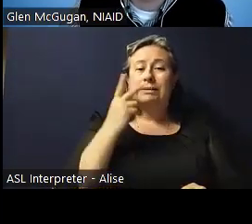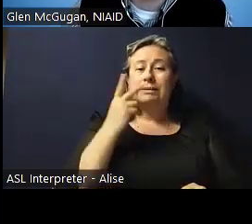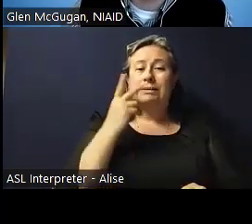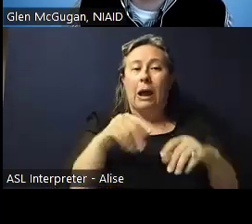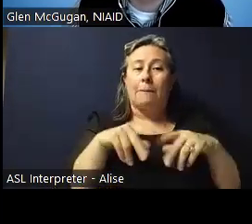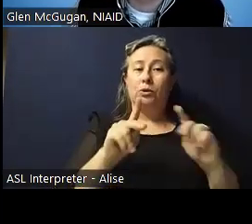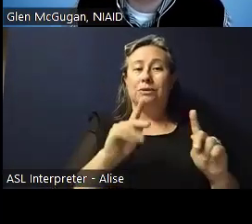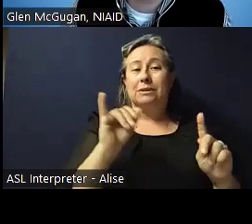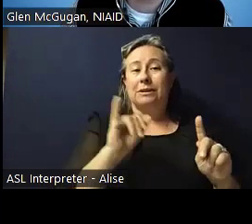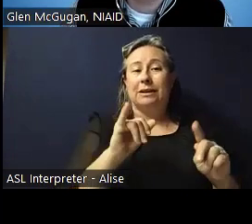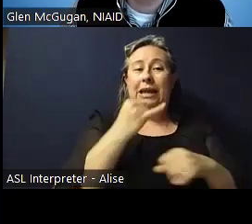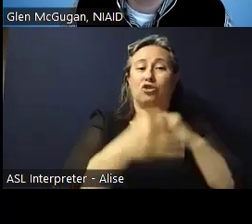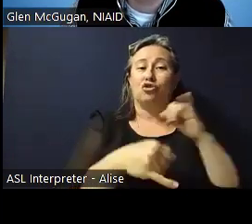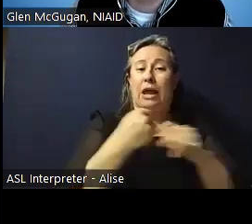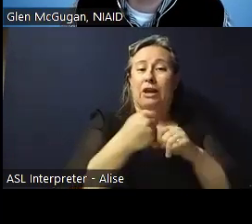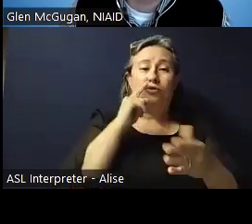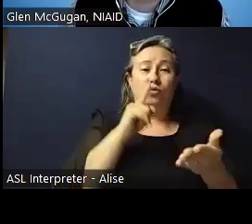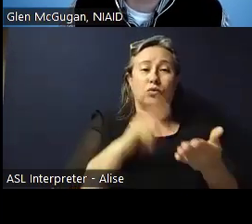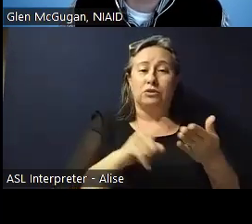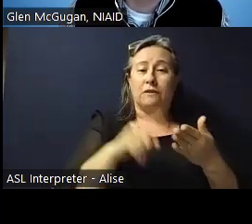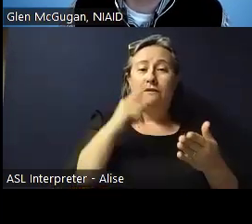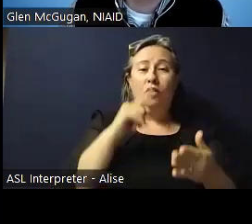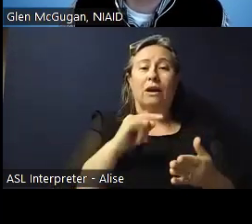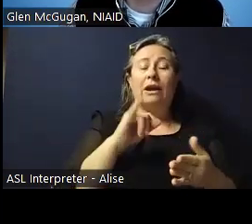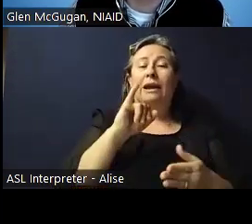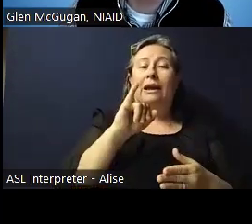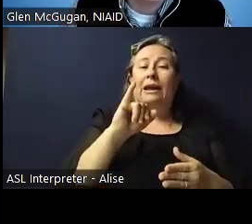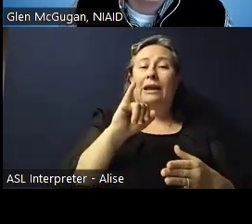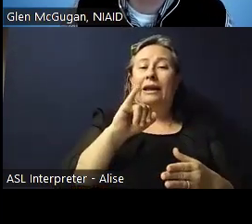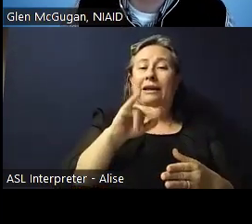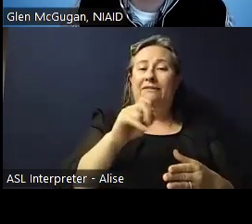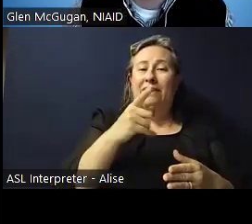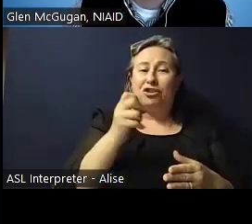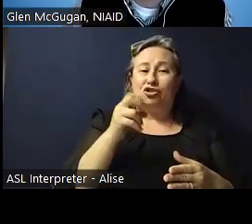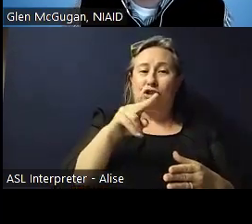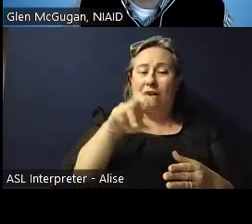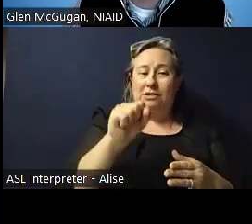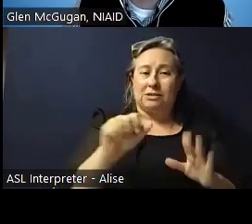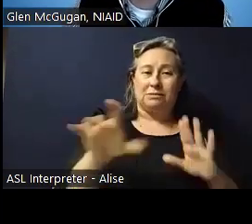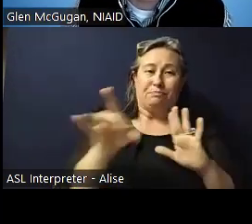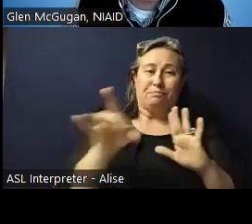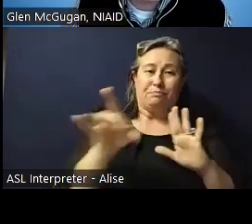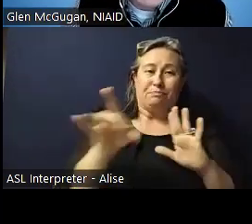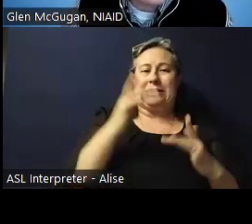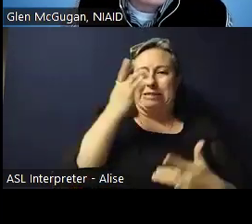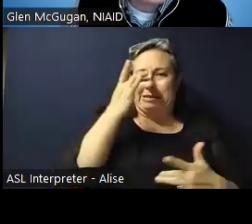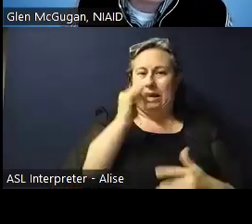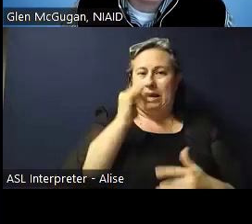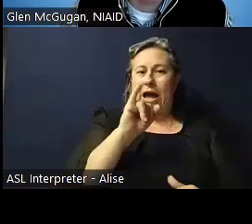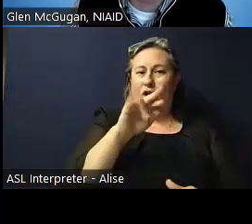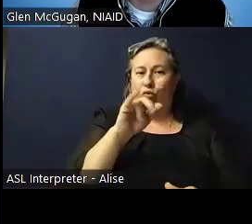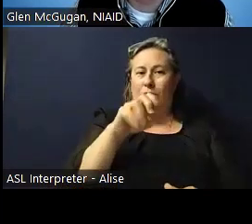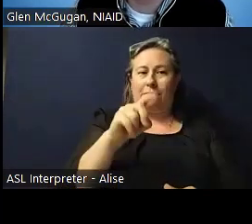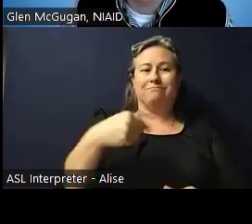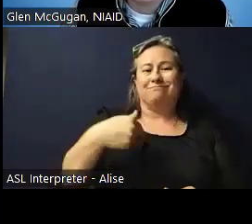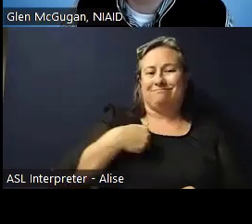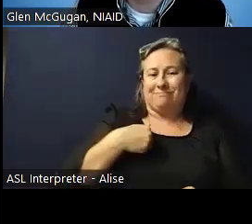which is the International Research in Infectious Diseases, or IRID, and I happen to be the contact person for this one,